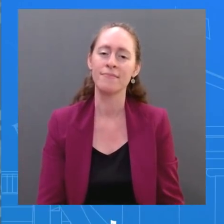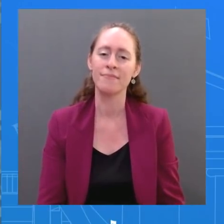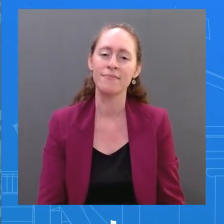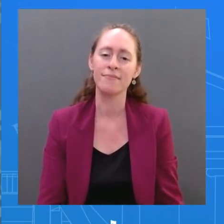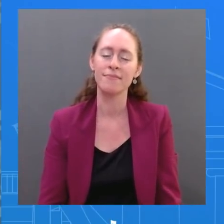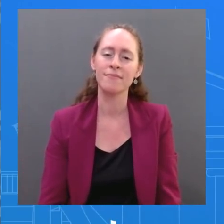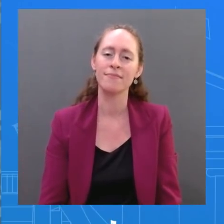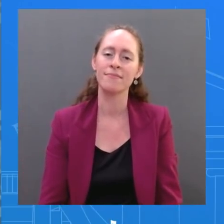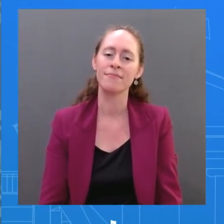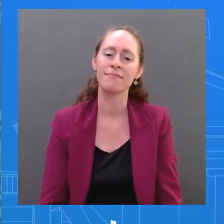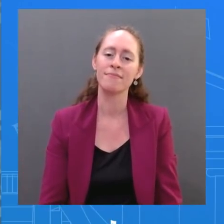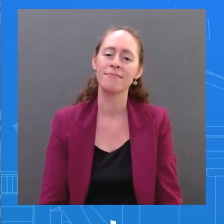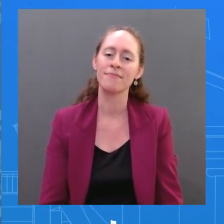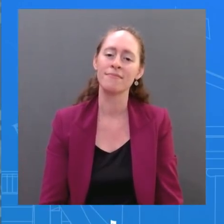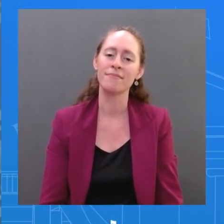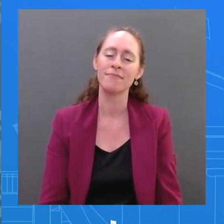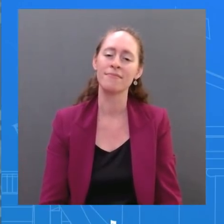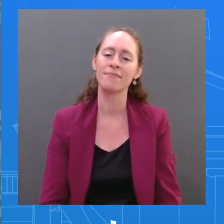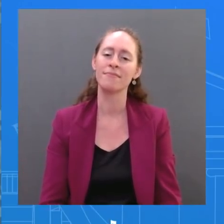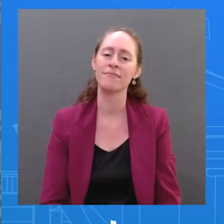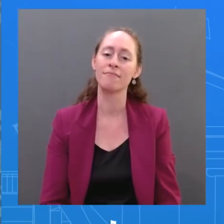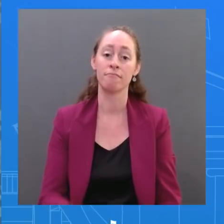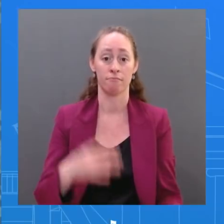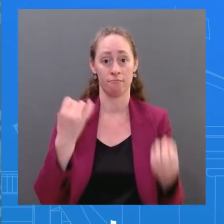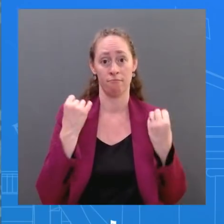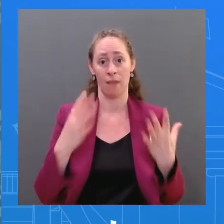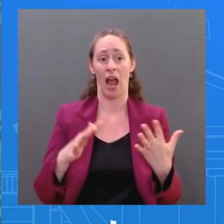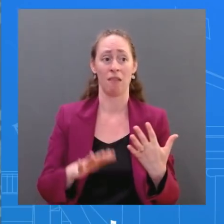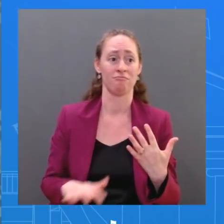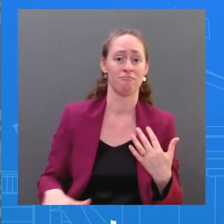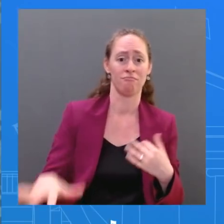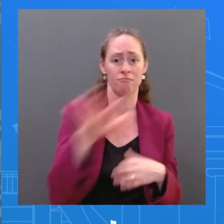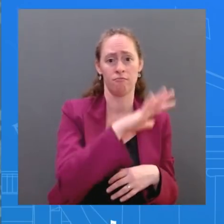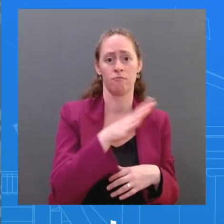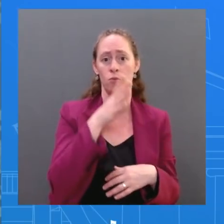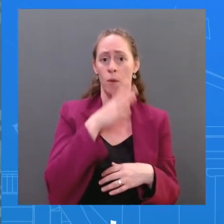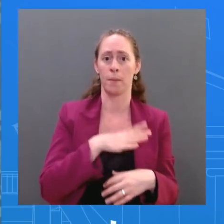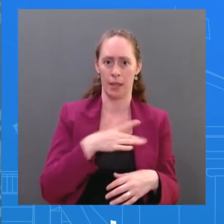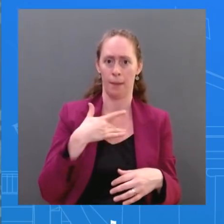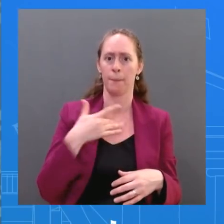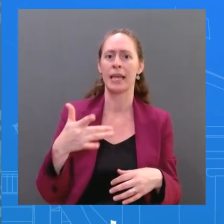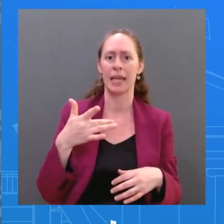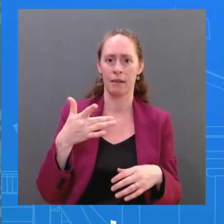when they are looking to make that decision on an abortion, which is a very personal decision.